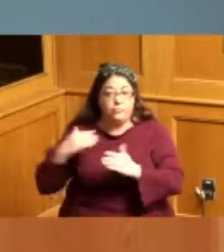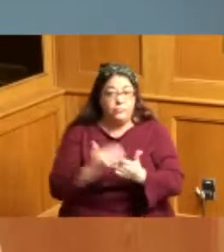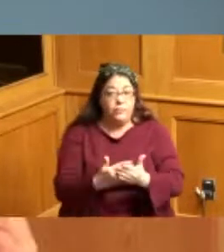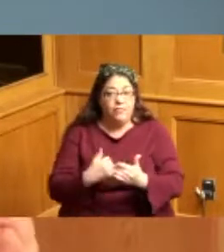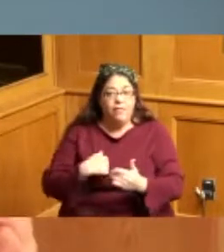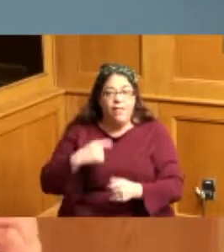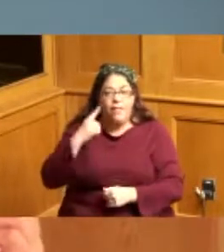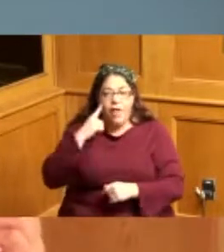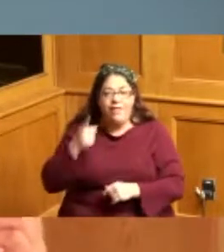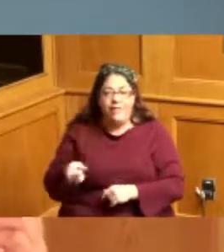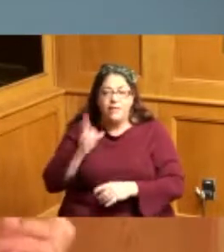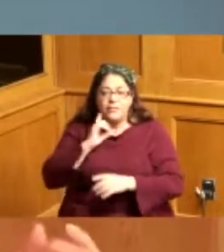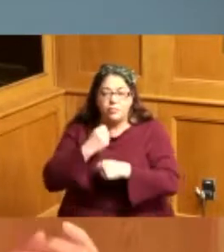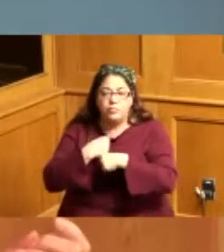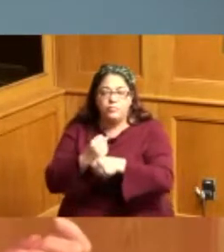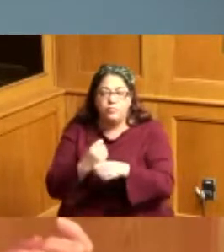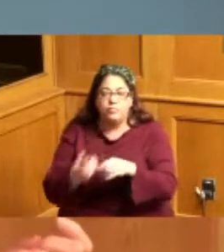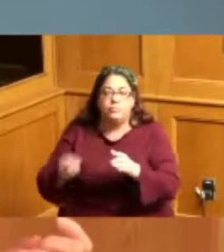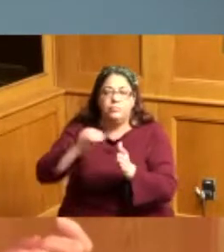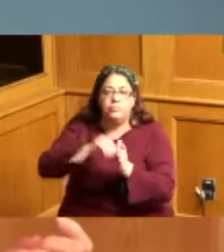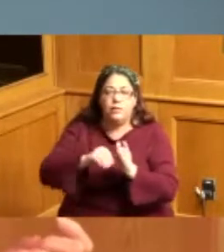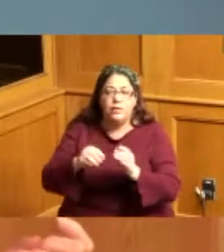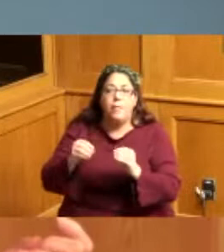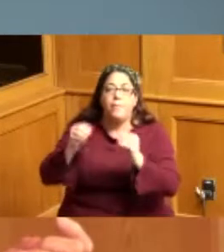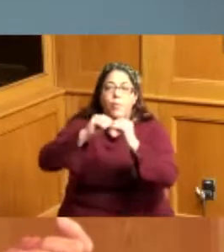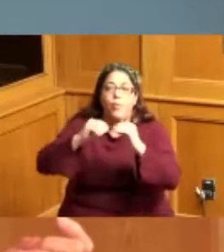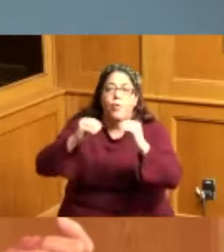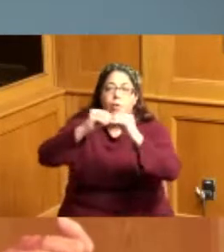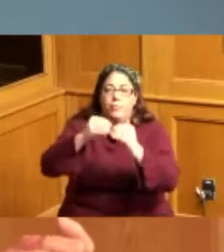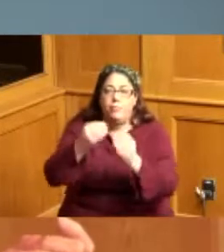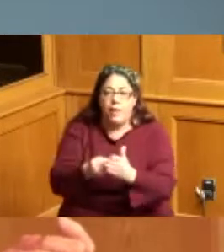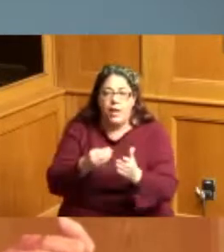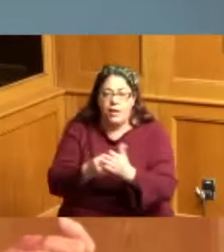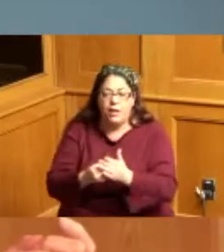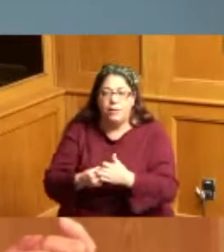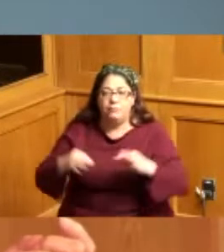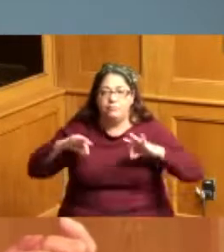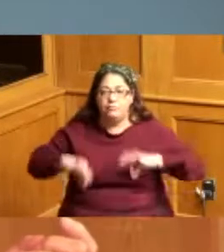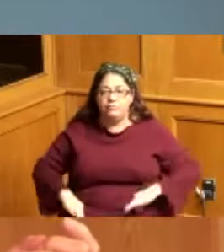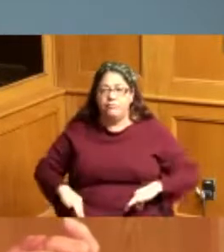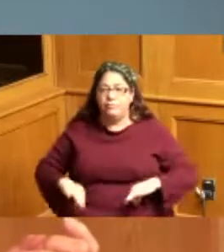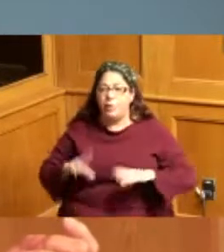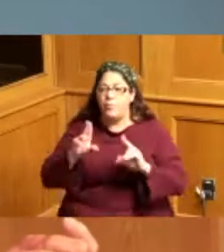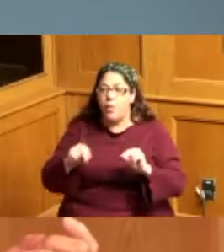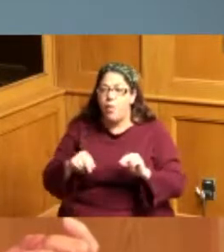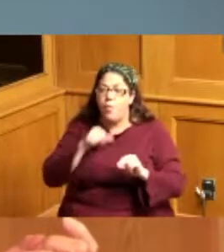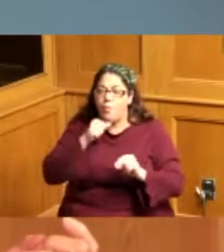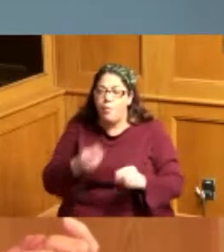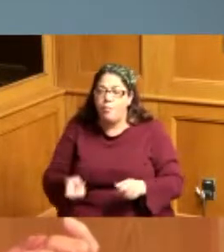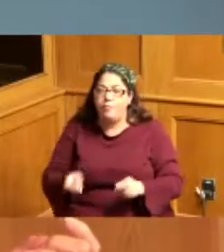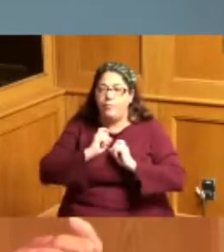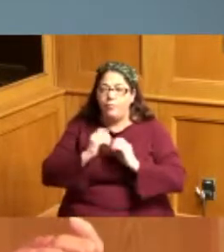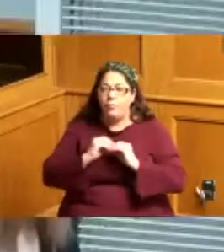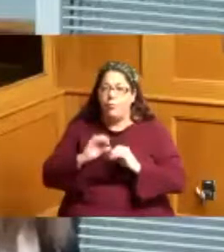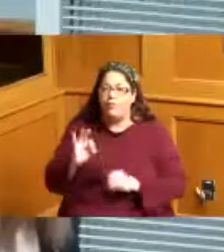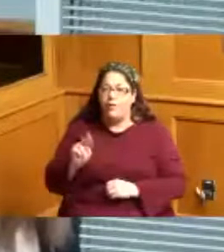generate funds and so I keep hearing no it won't well this is this is the initial look at the at